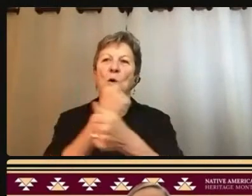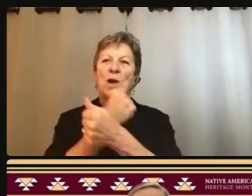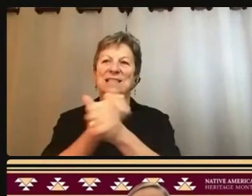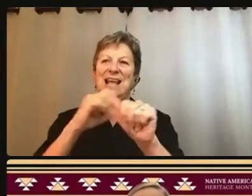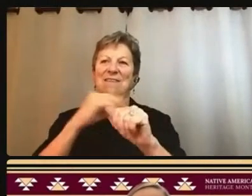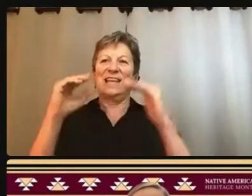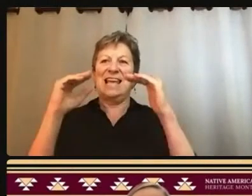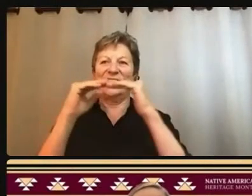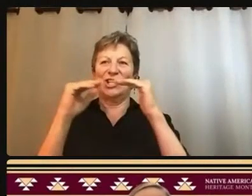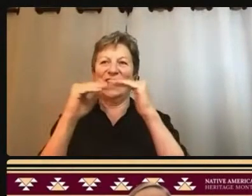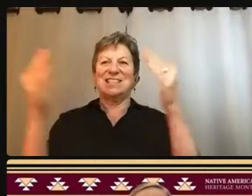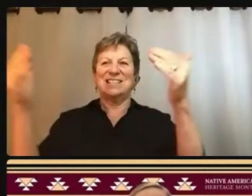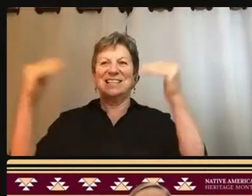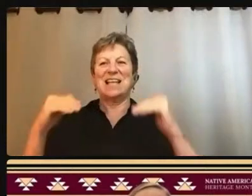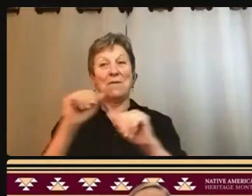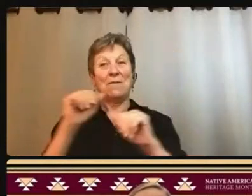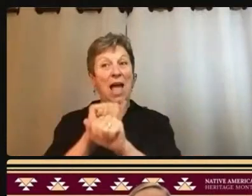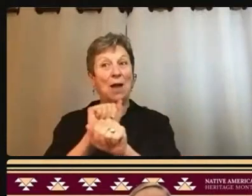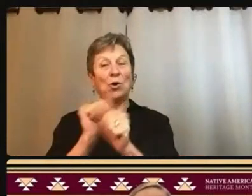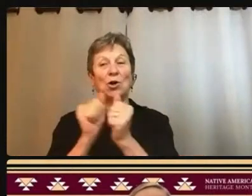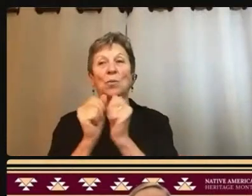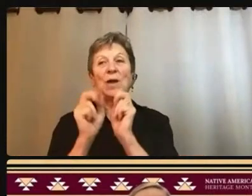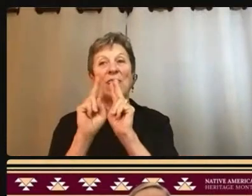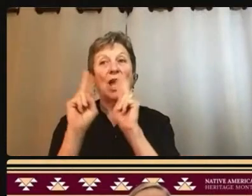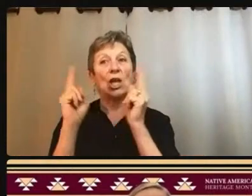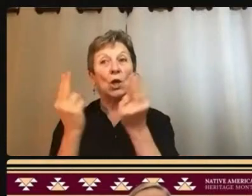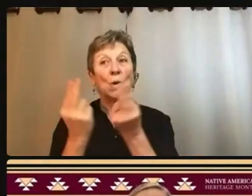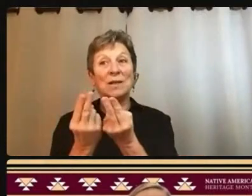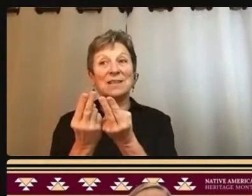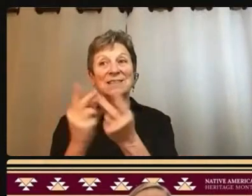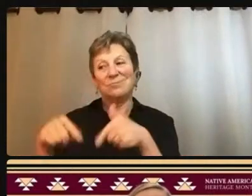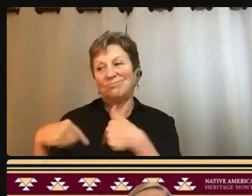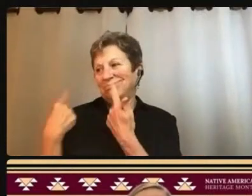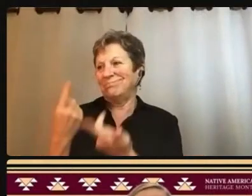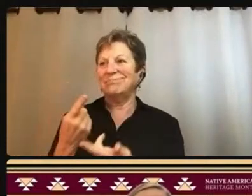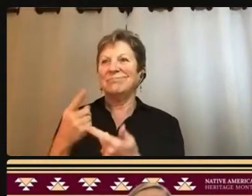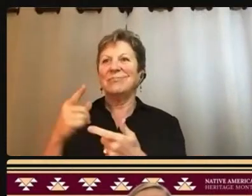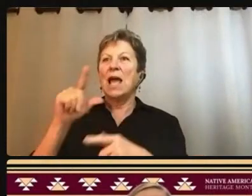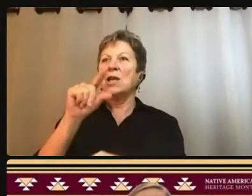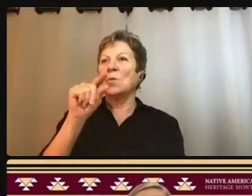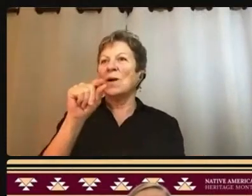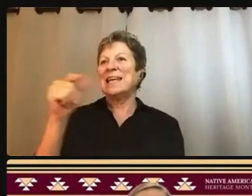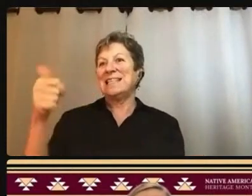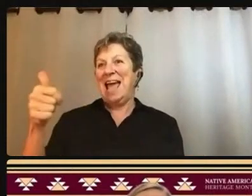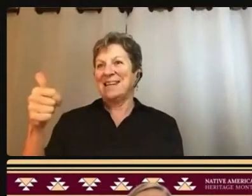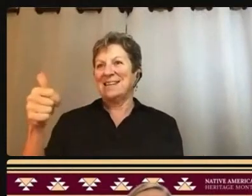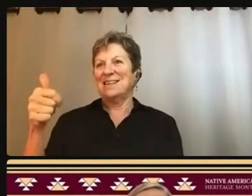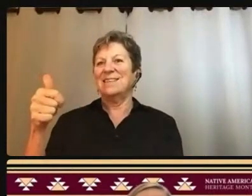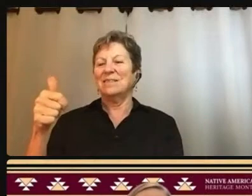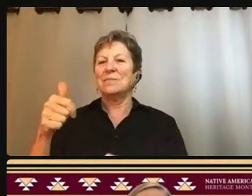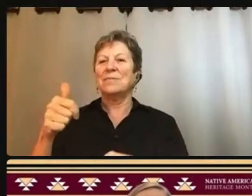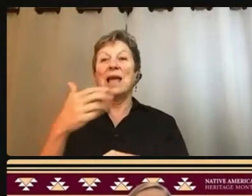BUILDING PARTNERSHIP FOR SAFETY AND JUSTICE.